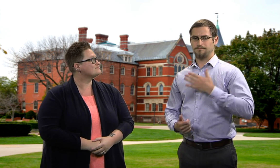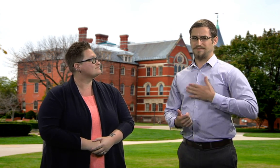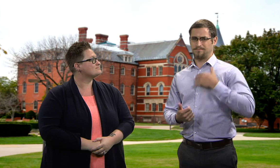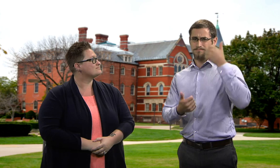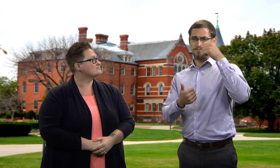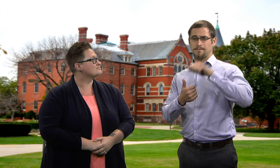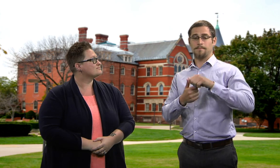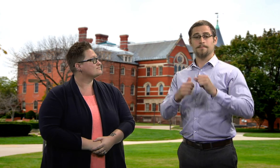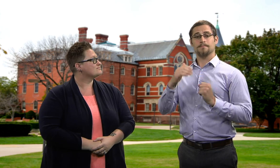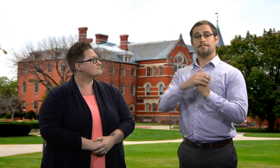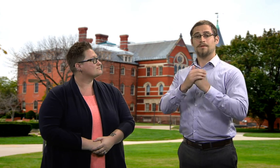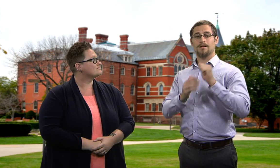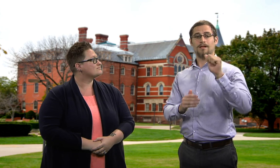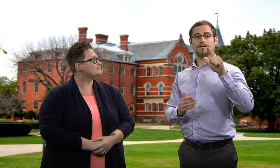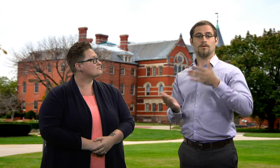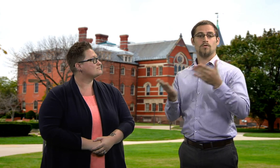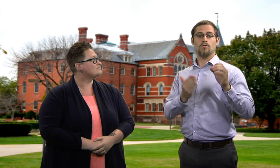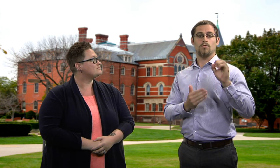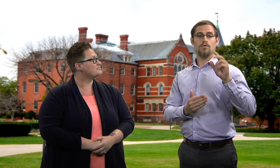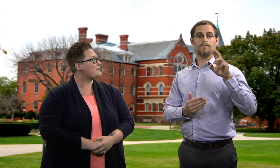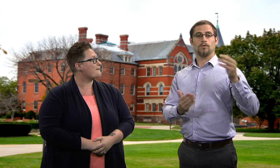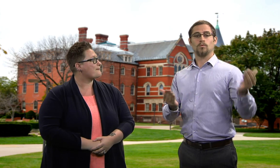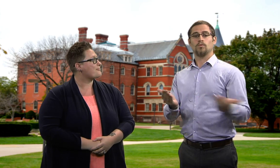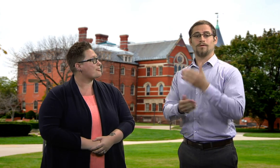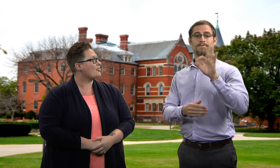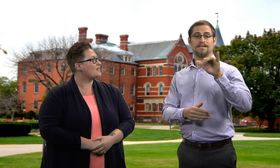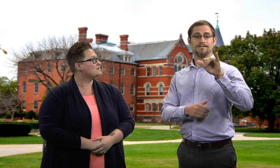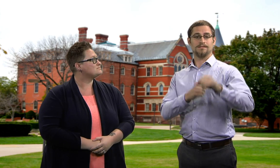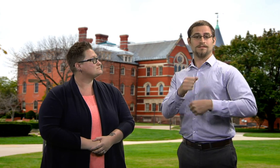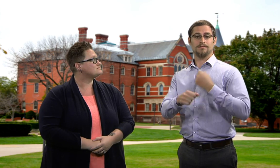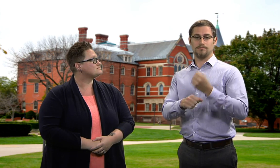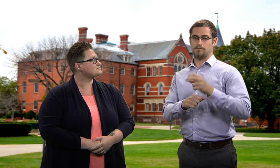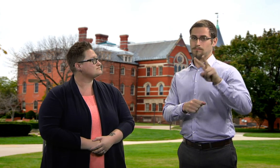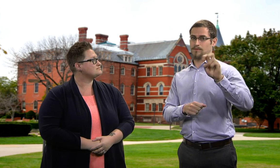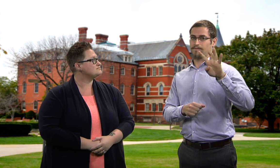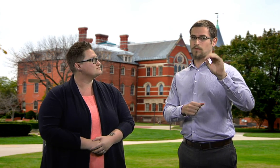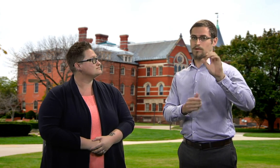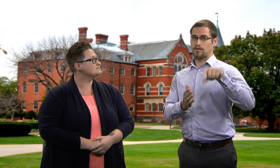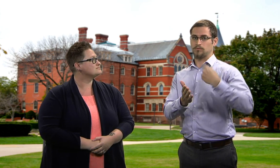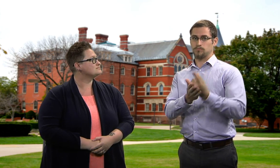Please remember that the maximum annual leave carryover to the new fiscal year is 240 hours.